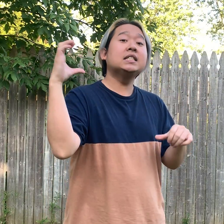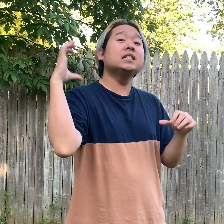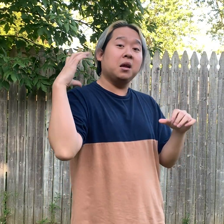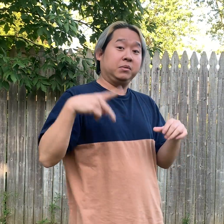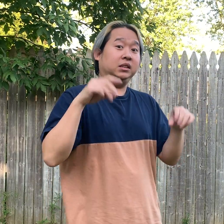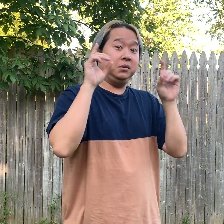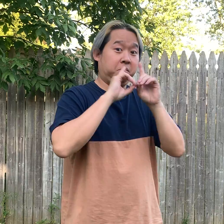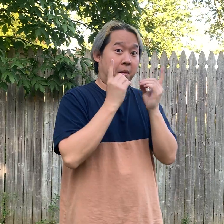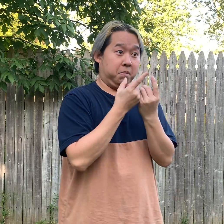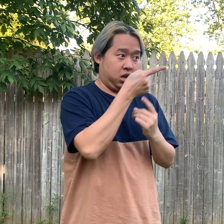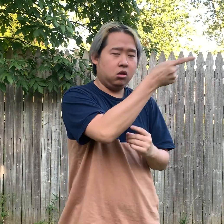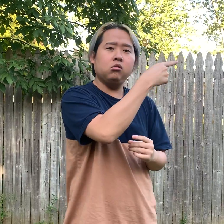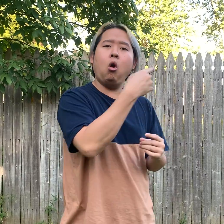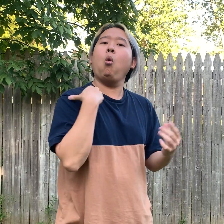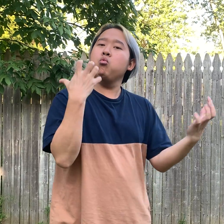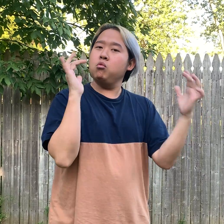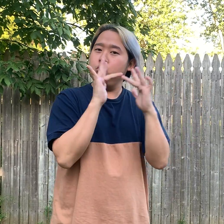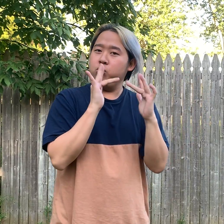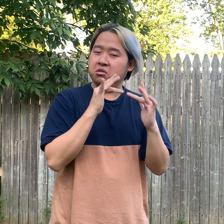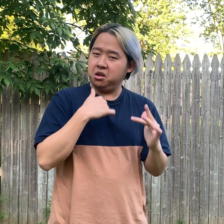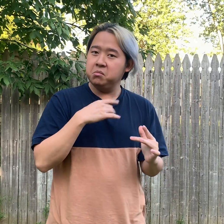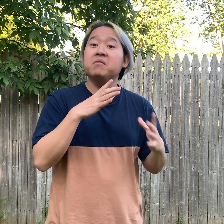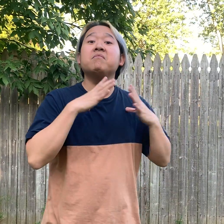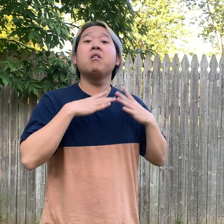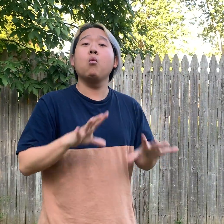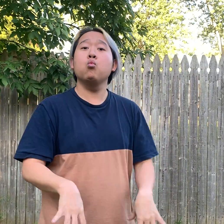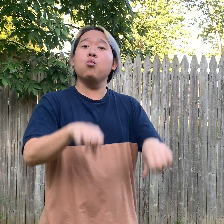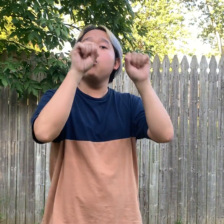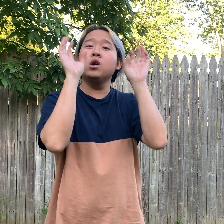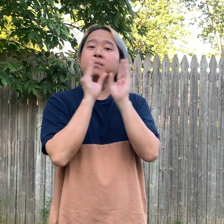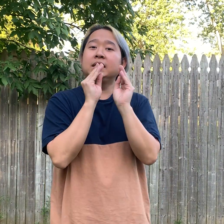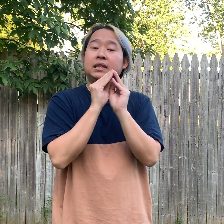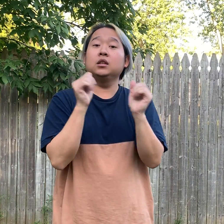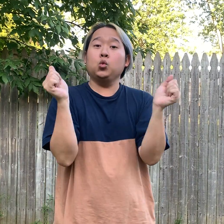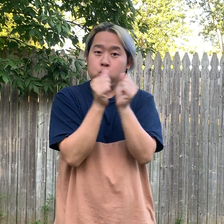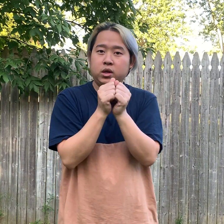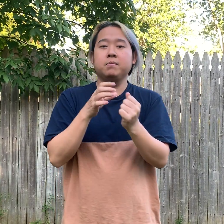we should have a meeting to discuss what I should do.